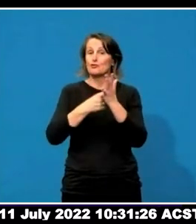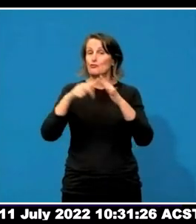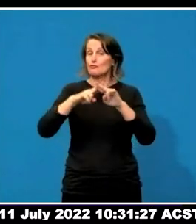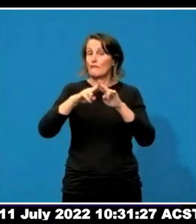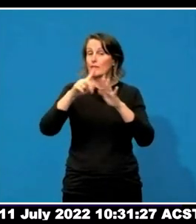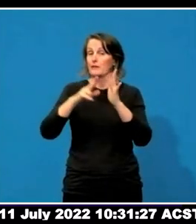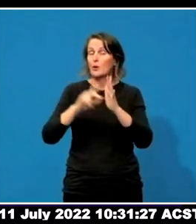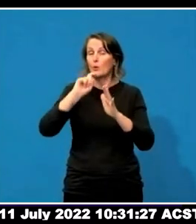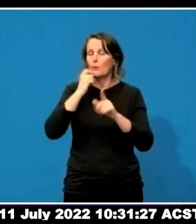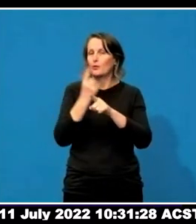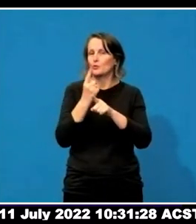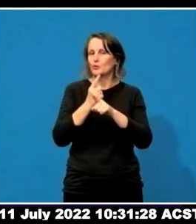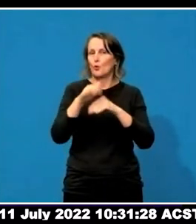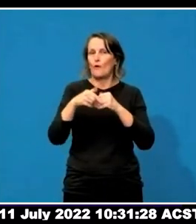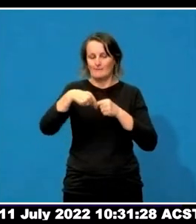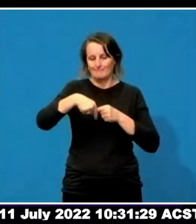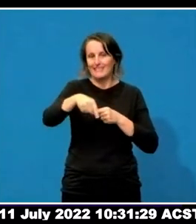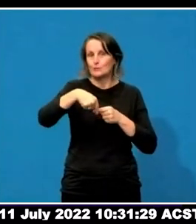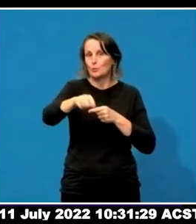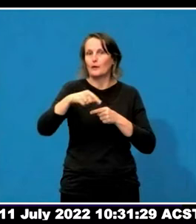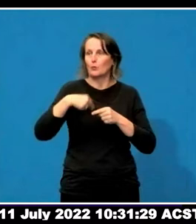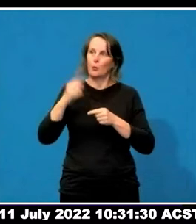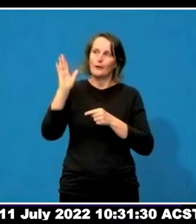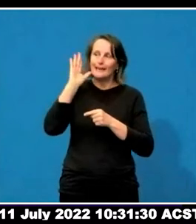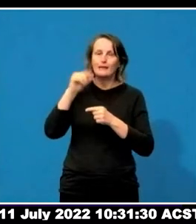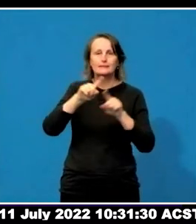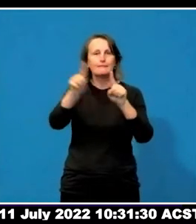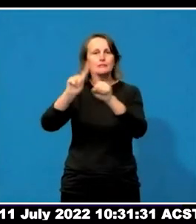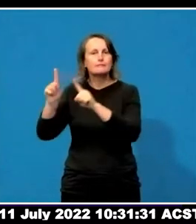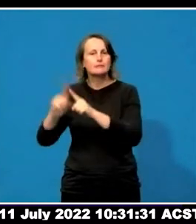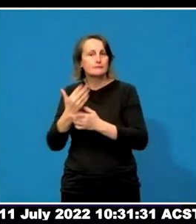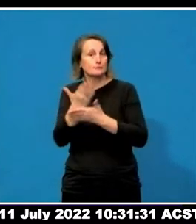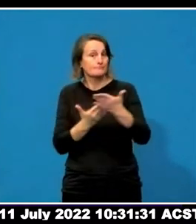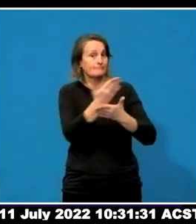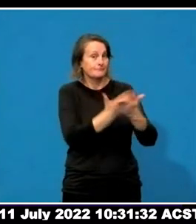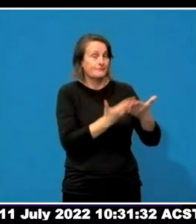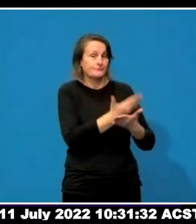course of this week, but, in broad terms, the fundamental issue at this hearing is